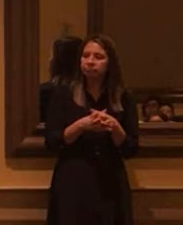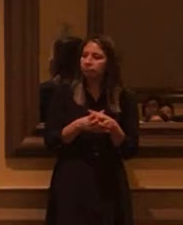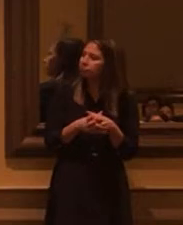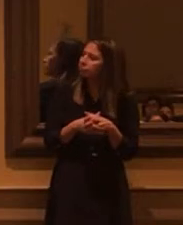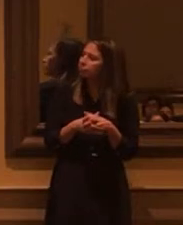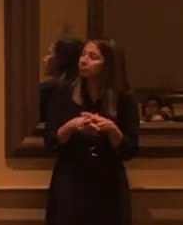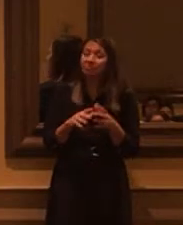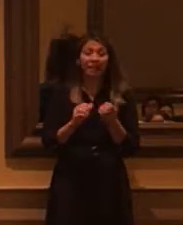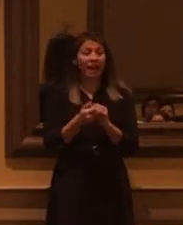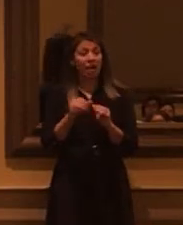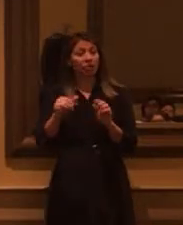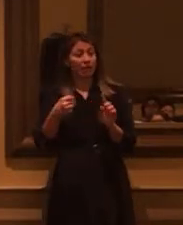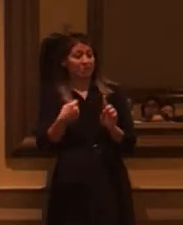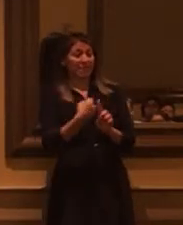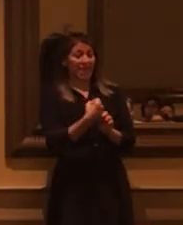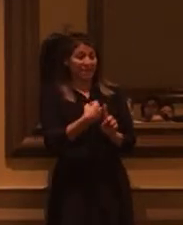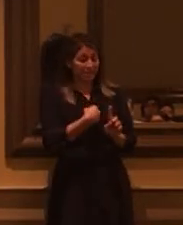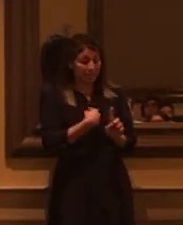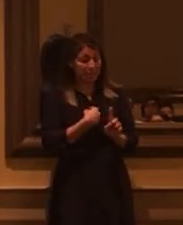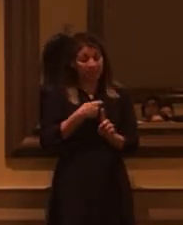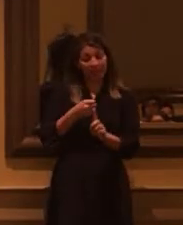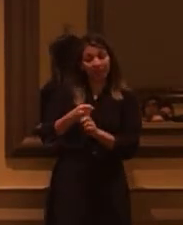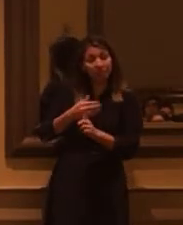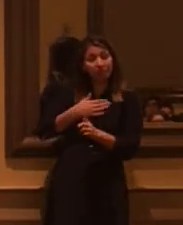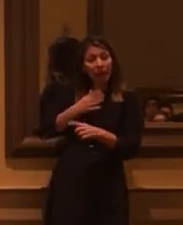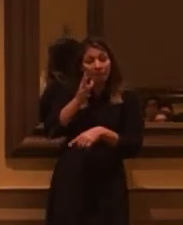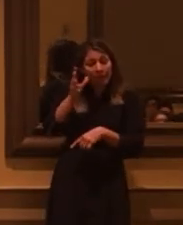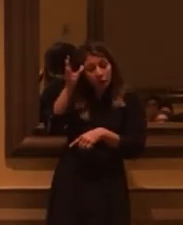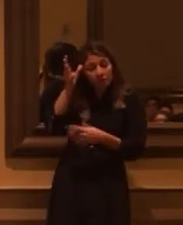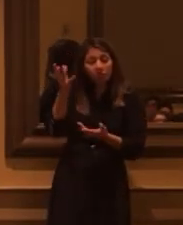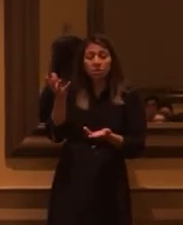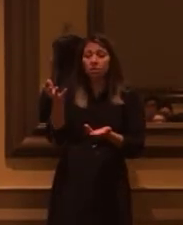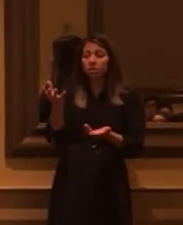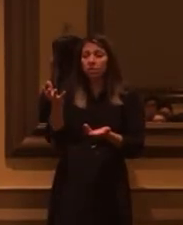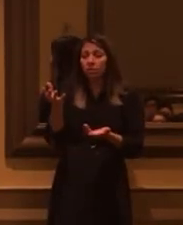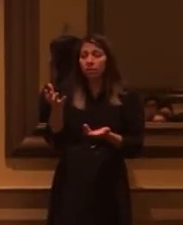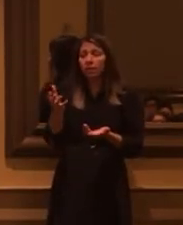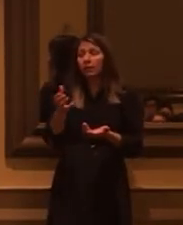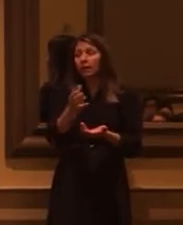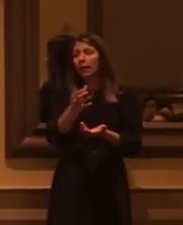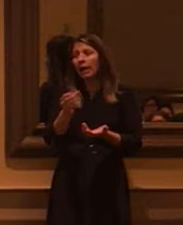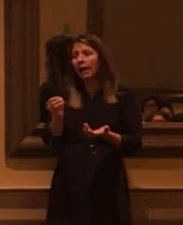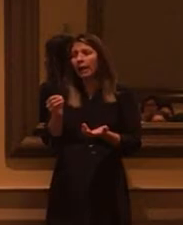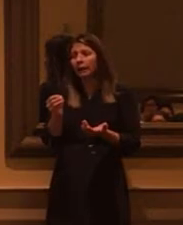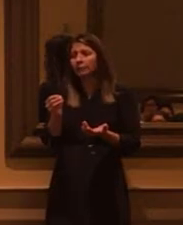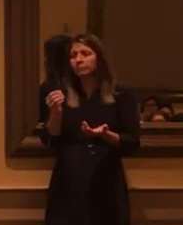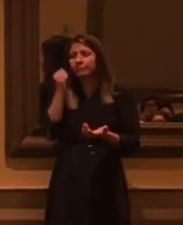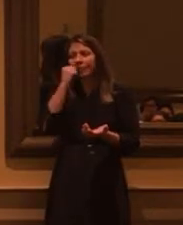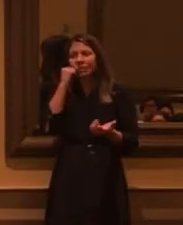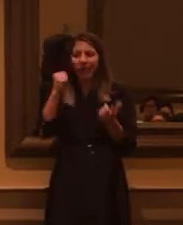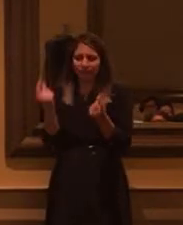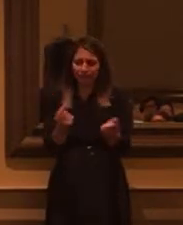How it affects me, my parents and our concerns.